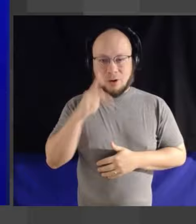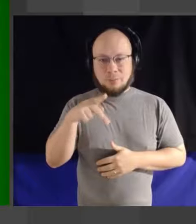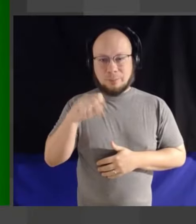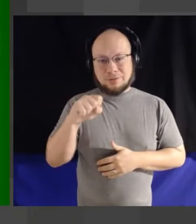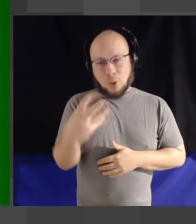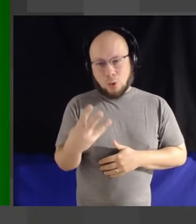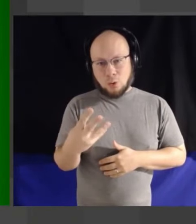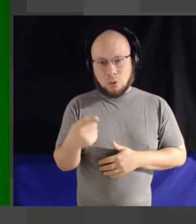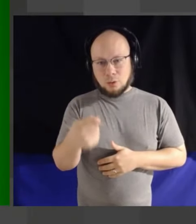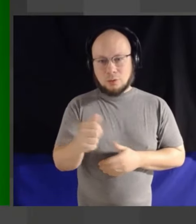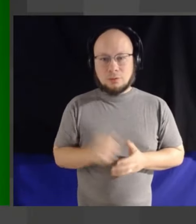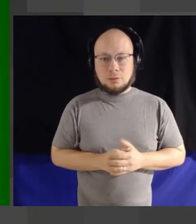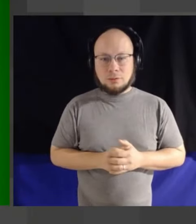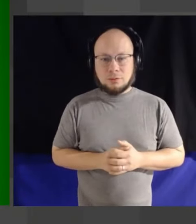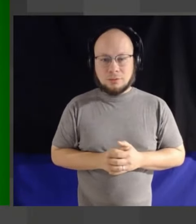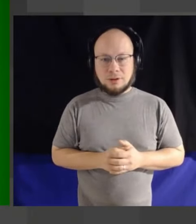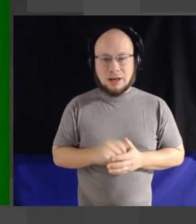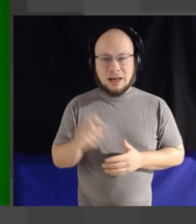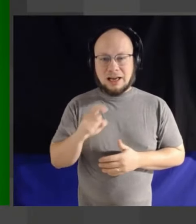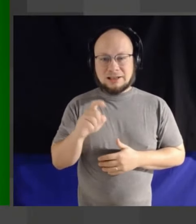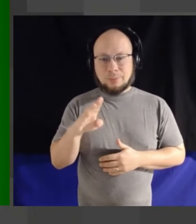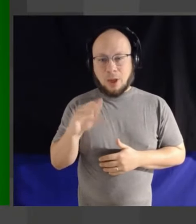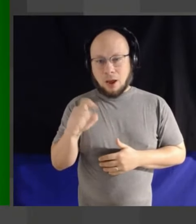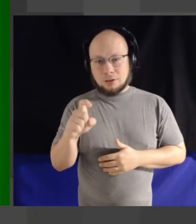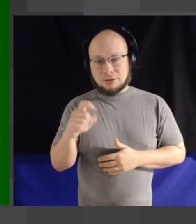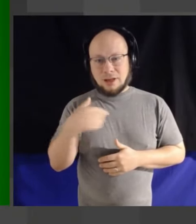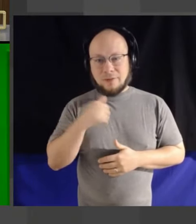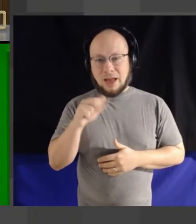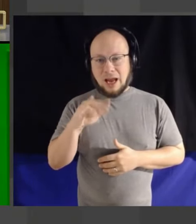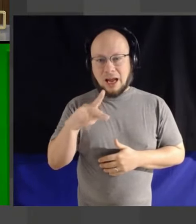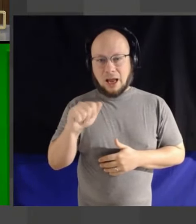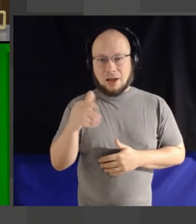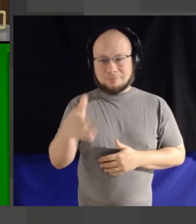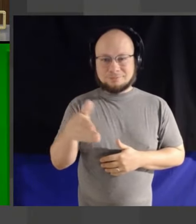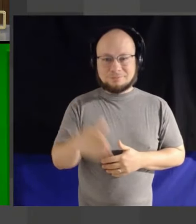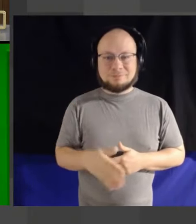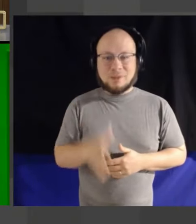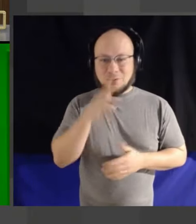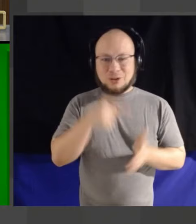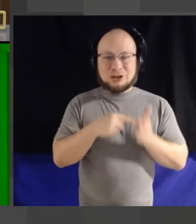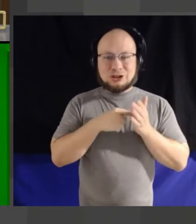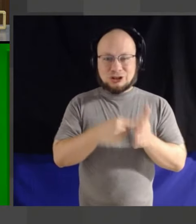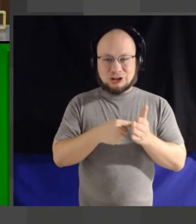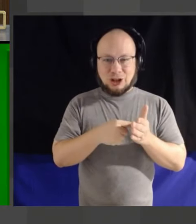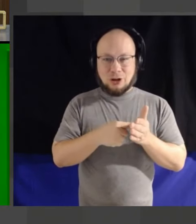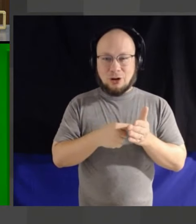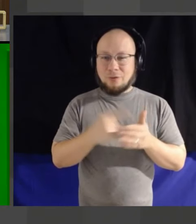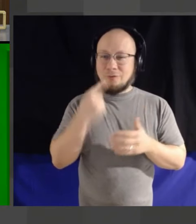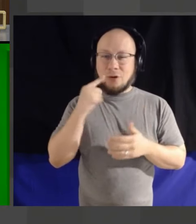AND HERE IS DAVID AT THE